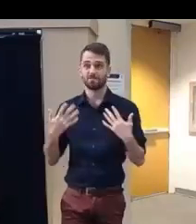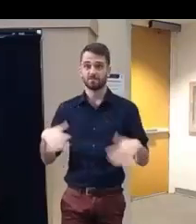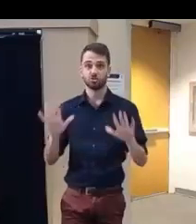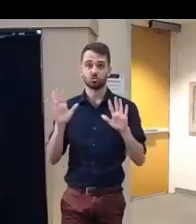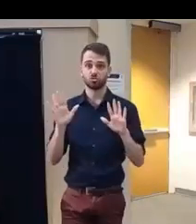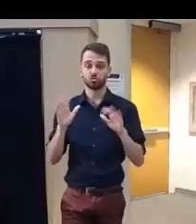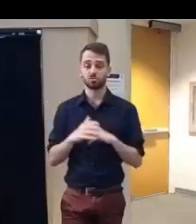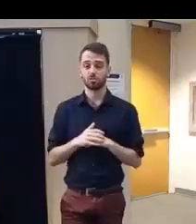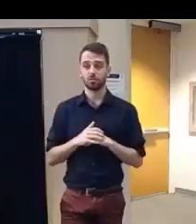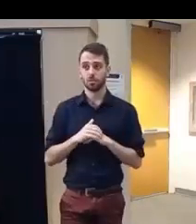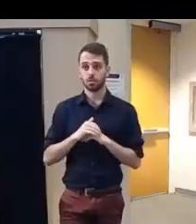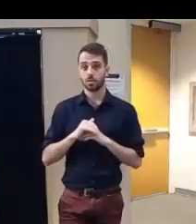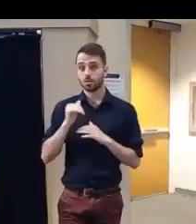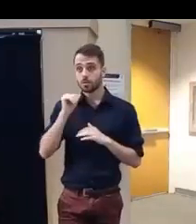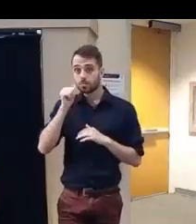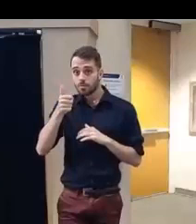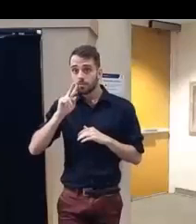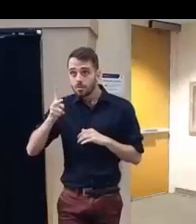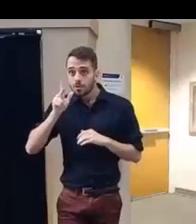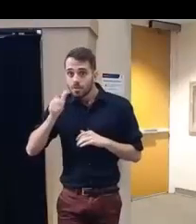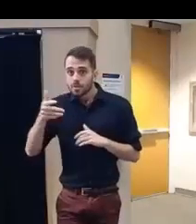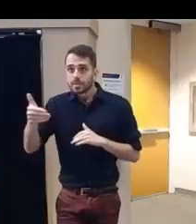um the next day and and and work through with that same team